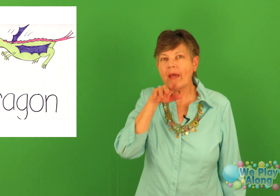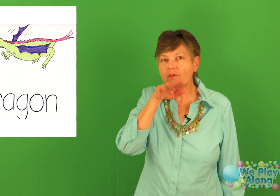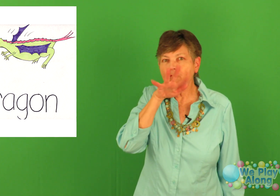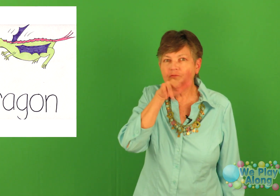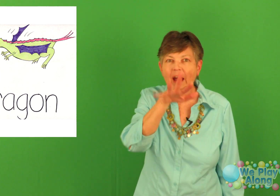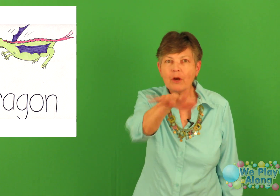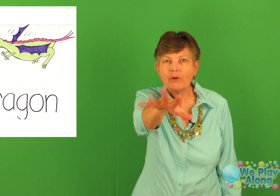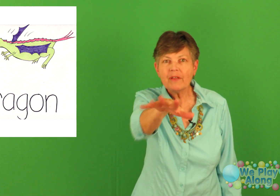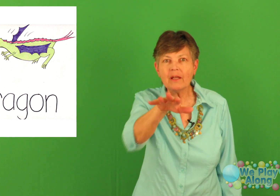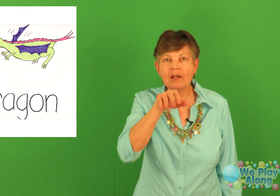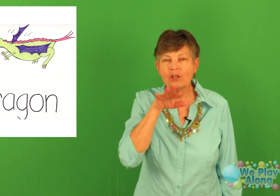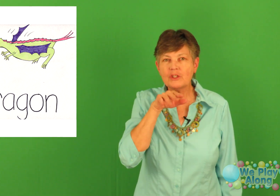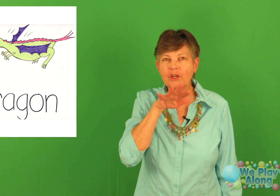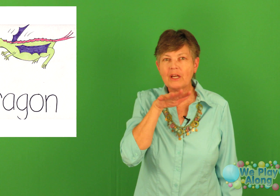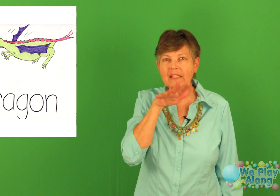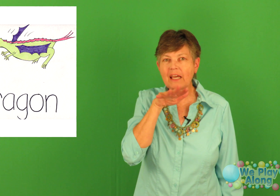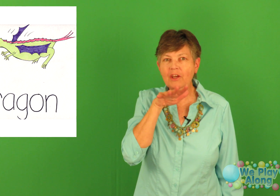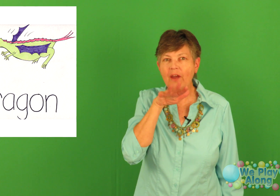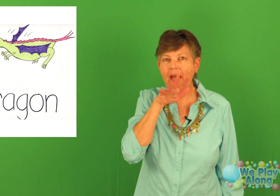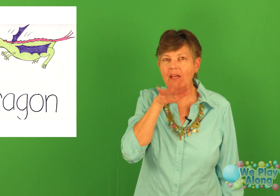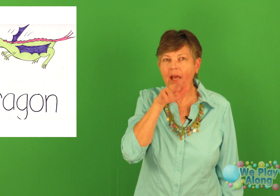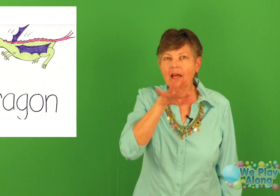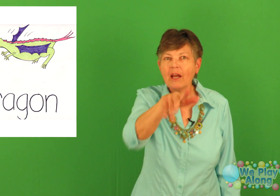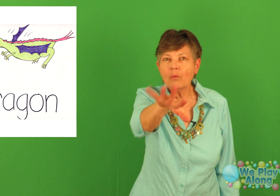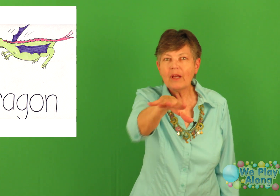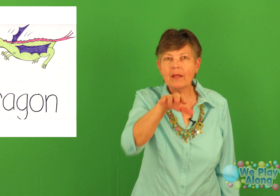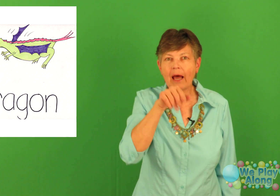they do fire-breathing so you're gonna take your hand and kind of wiggle it out